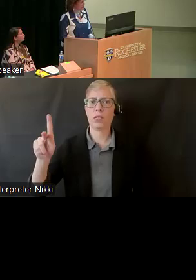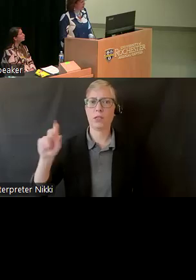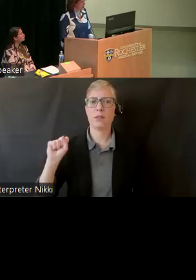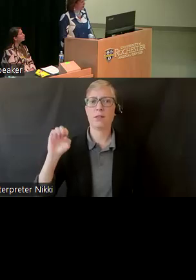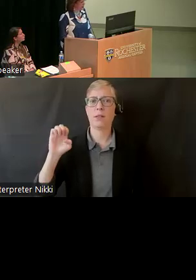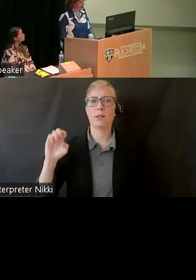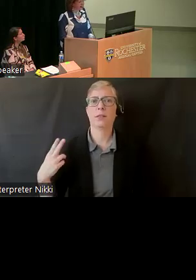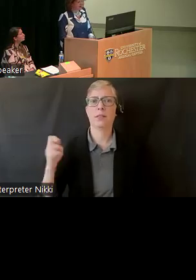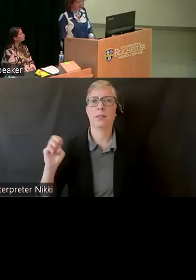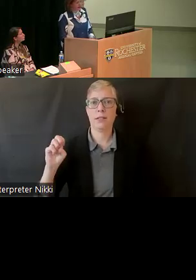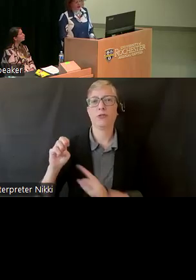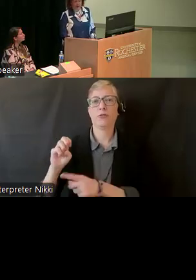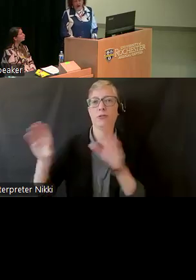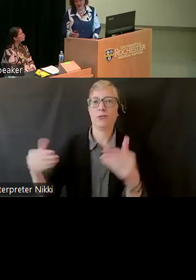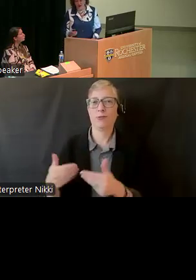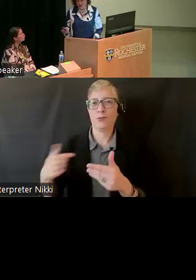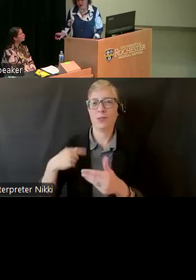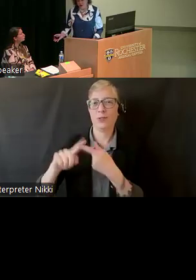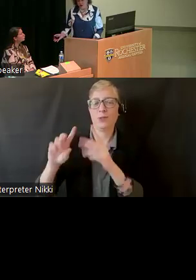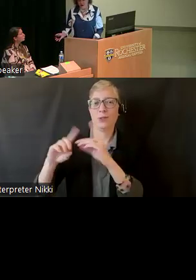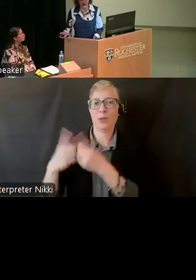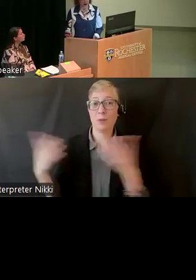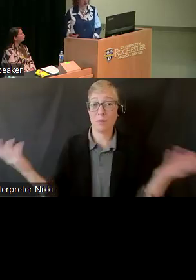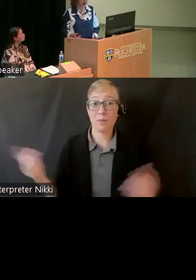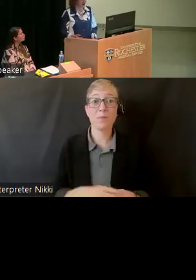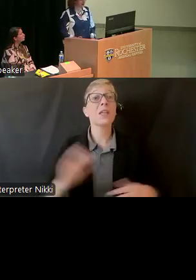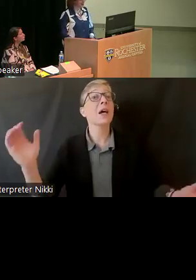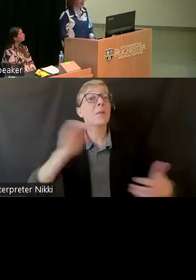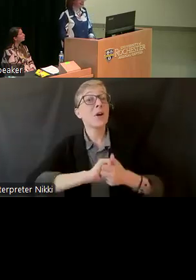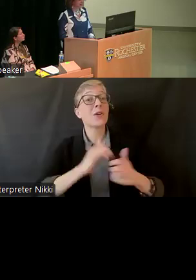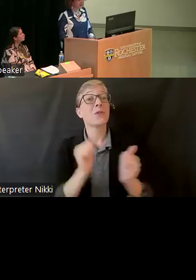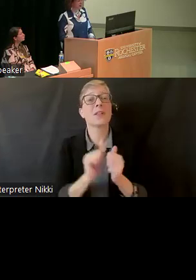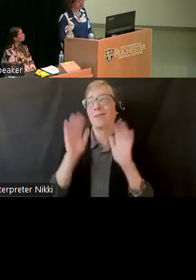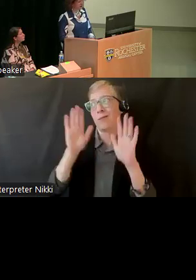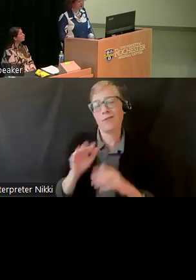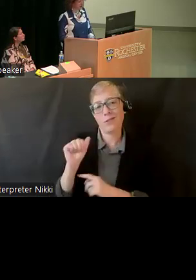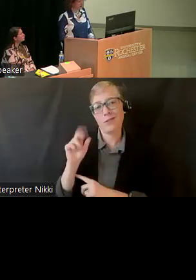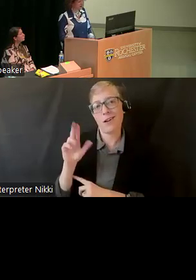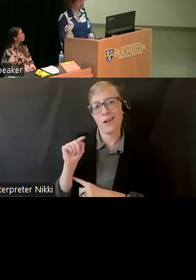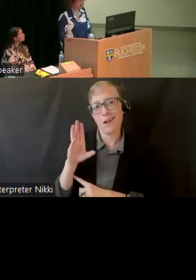the department and it's said to partner with the wonderful Autumn Gayos faculty wellness officer